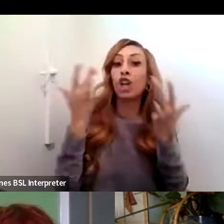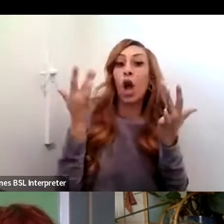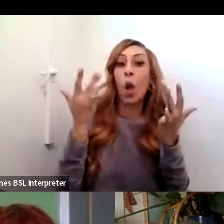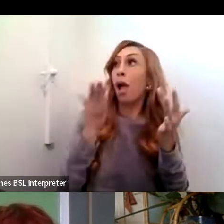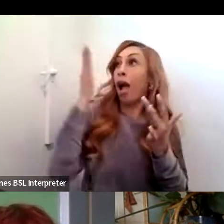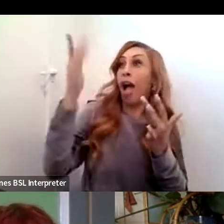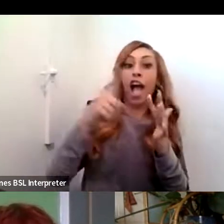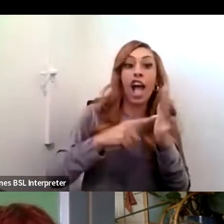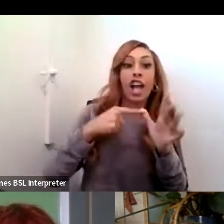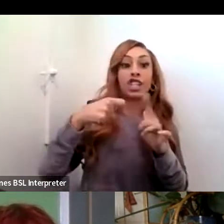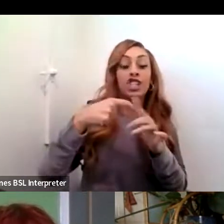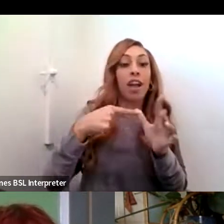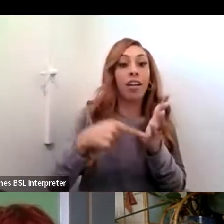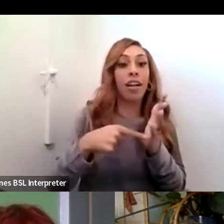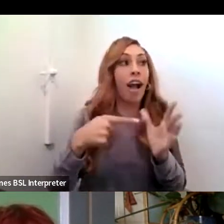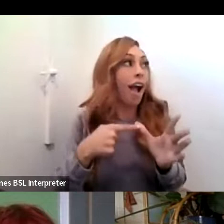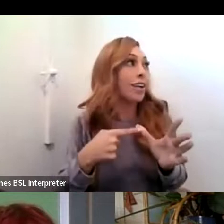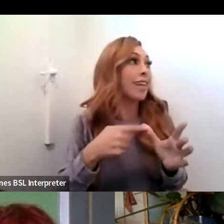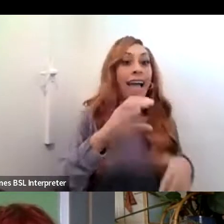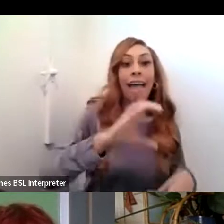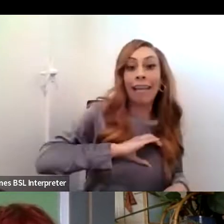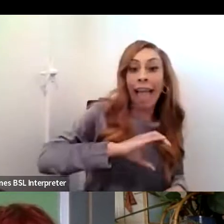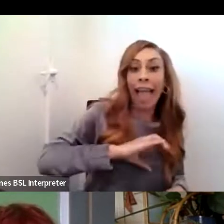and there's somebody watching in Canada and New York at different times of the night.